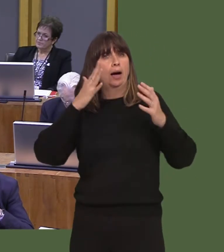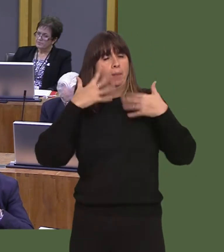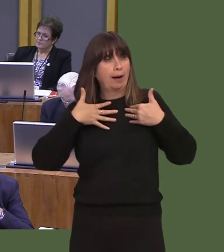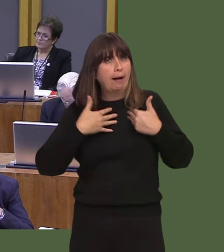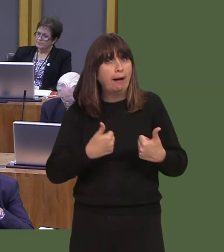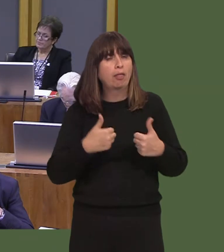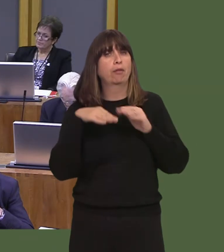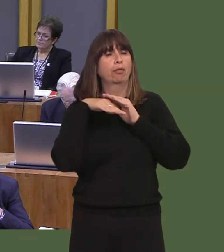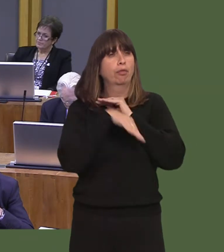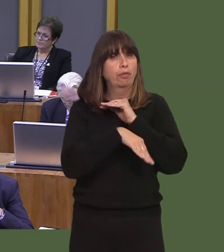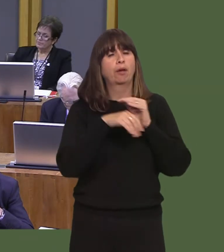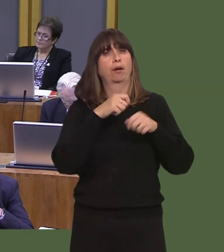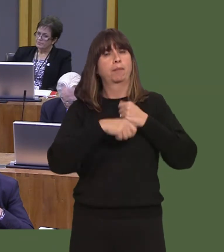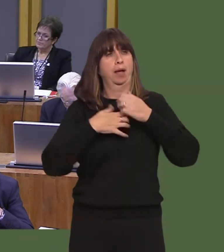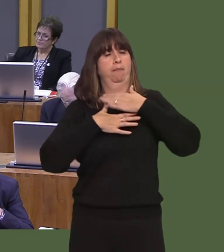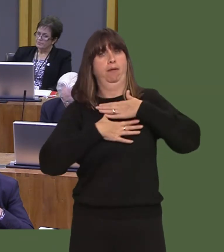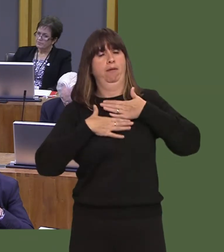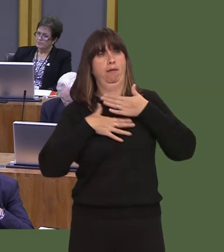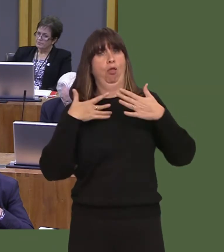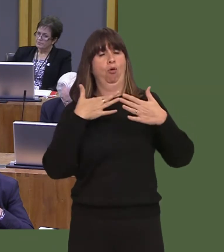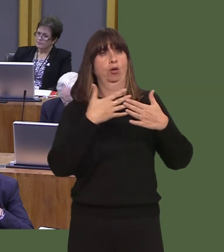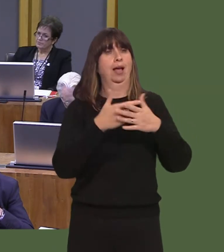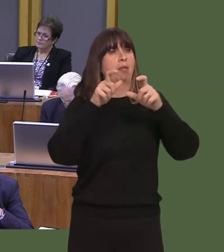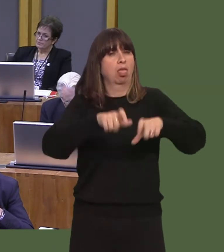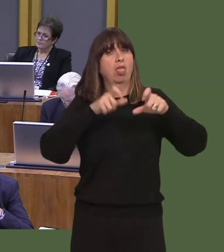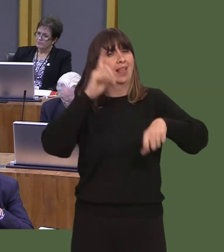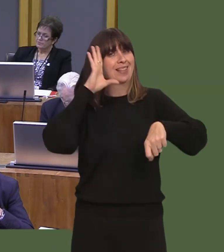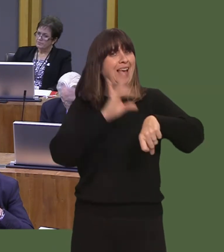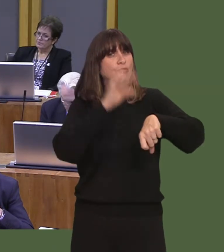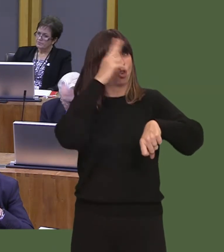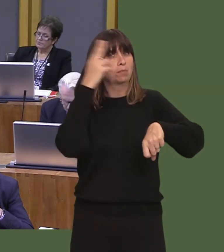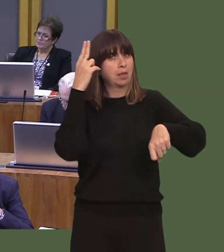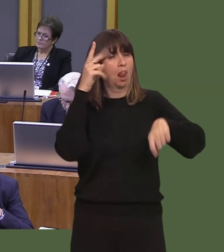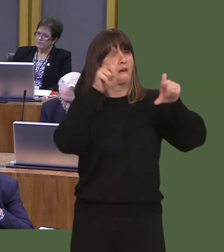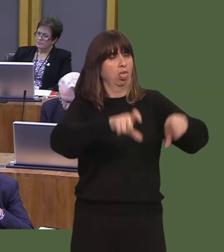often they had been long term in psychiatric hospitals, they left, they didn't get the